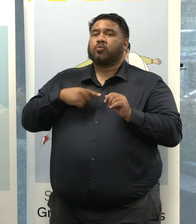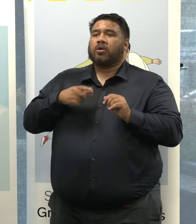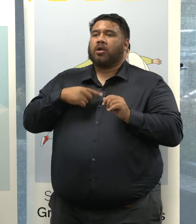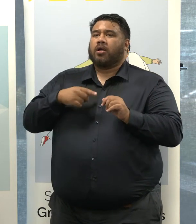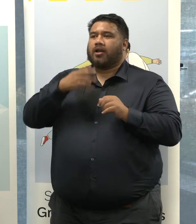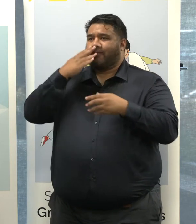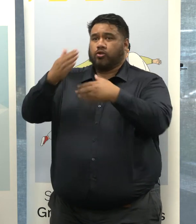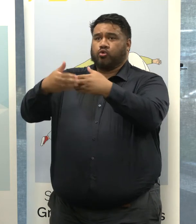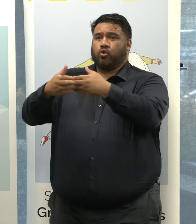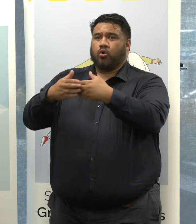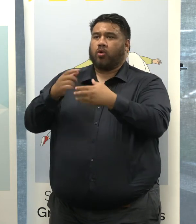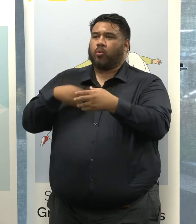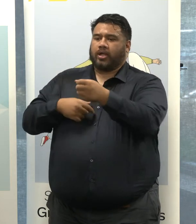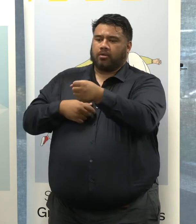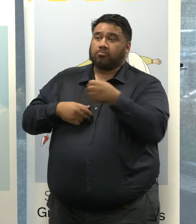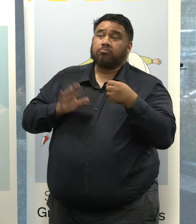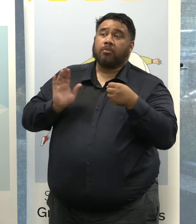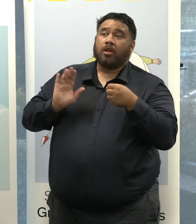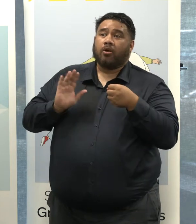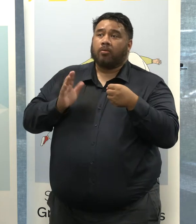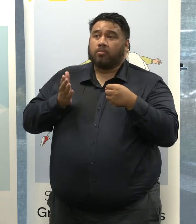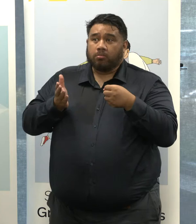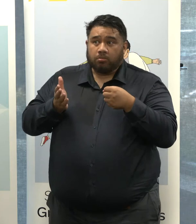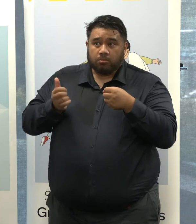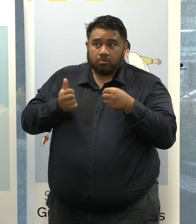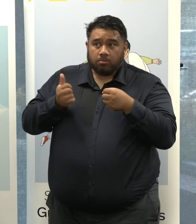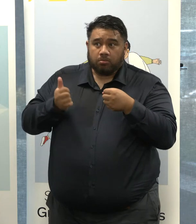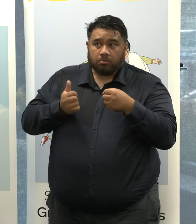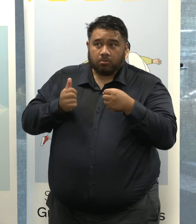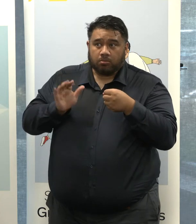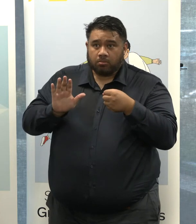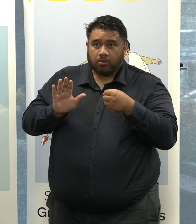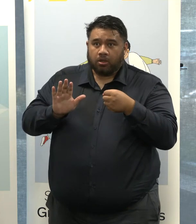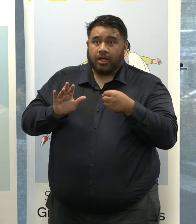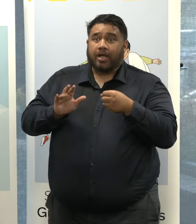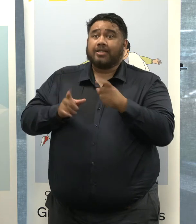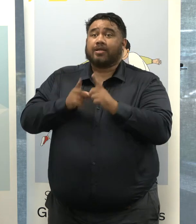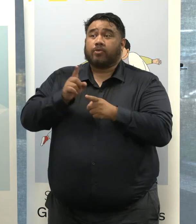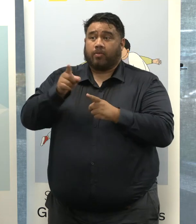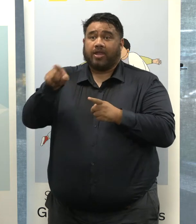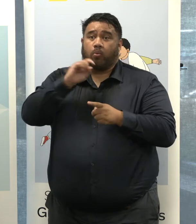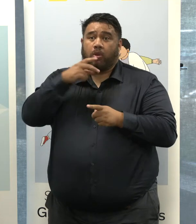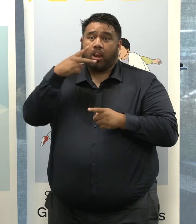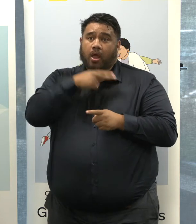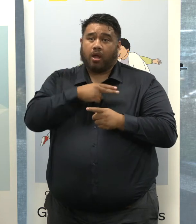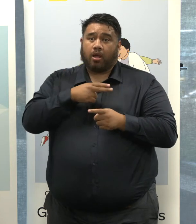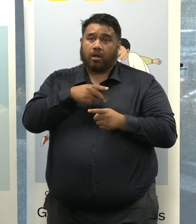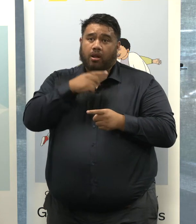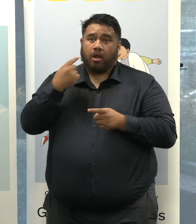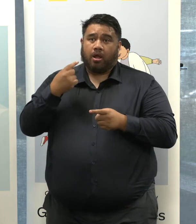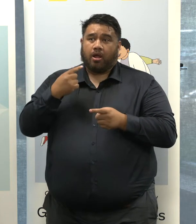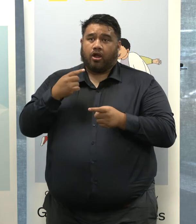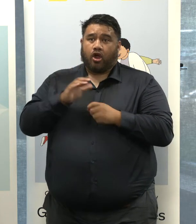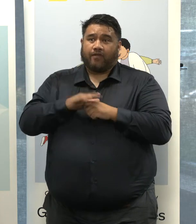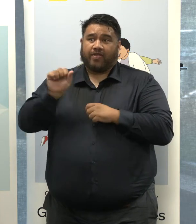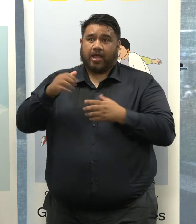building and so having to corral people at the door and